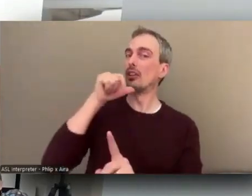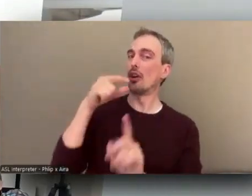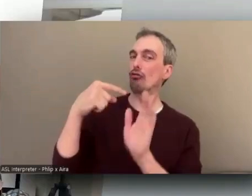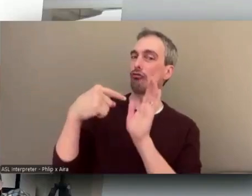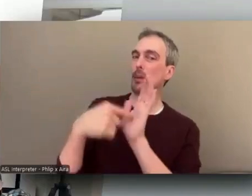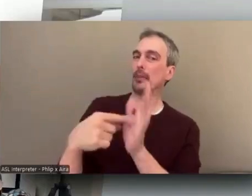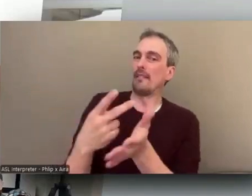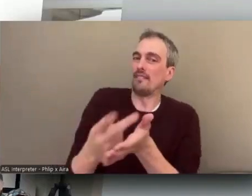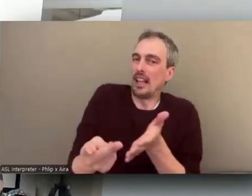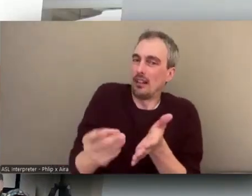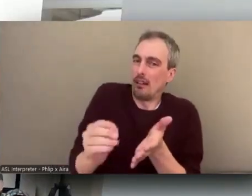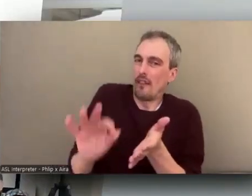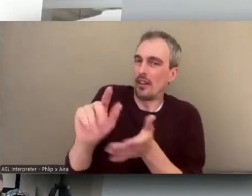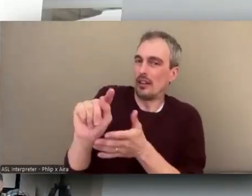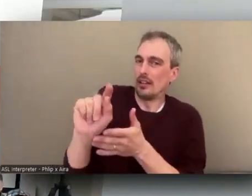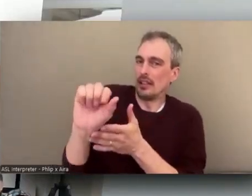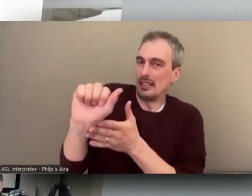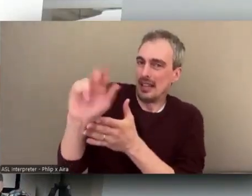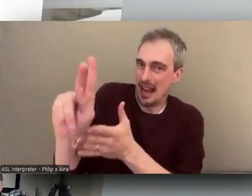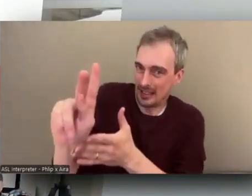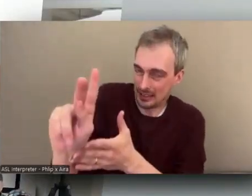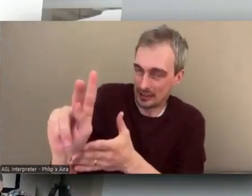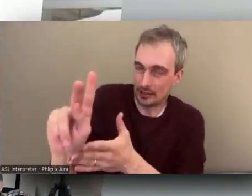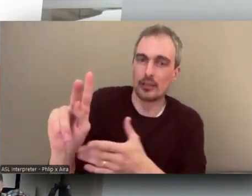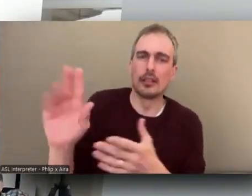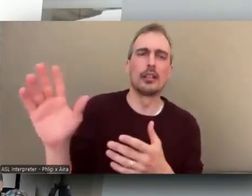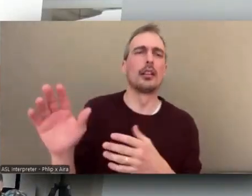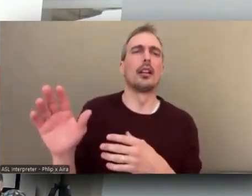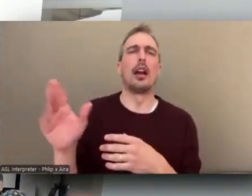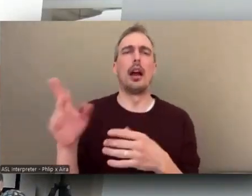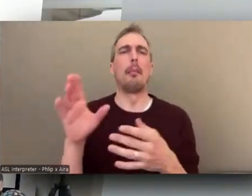And going back to Cameron's point, when you're dealing with a large volume